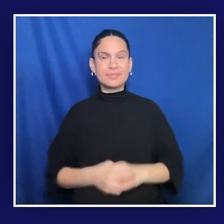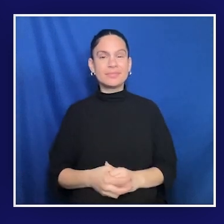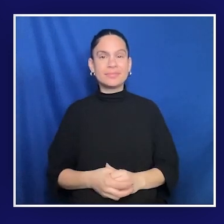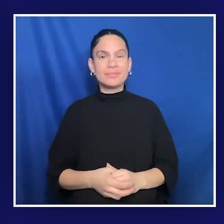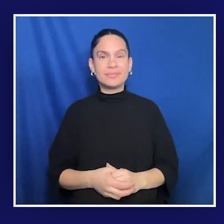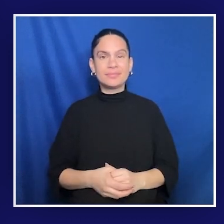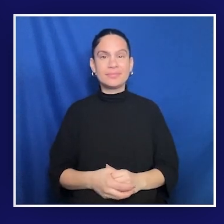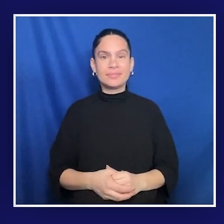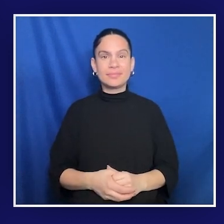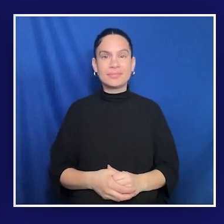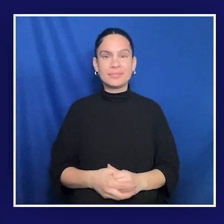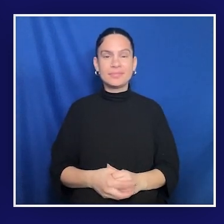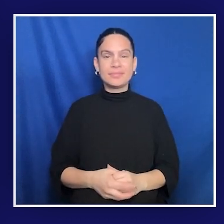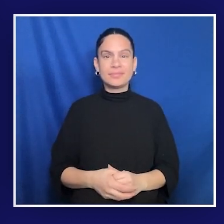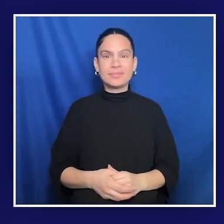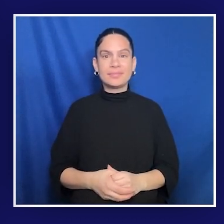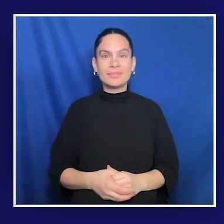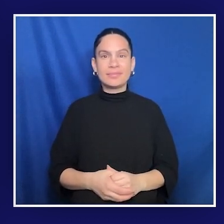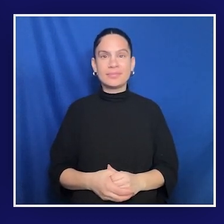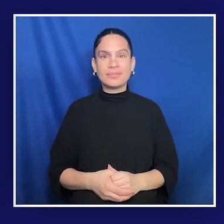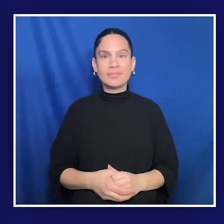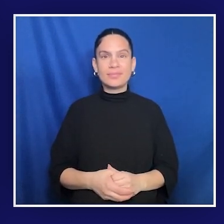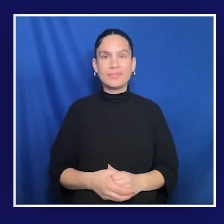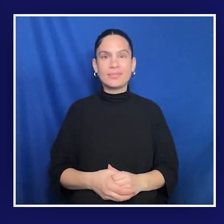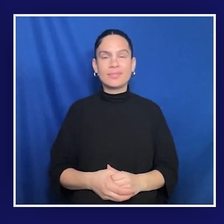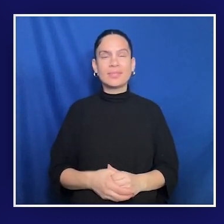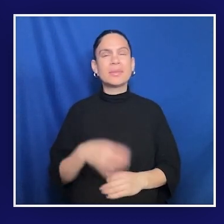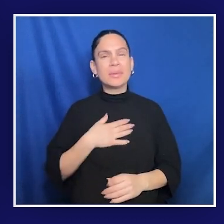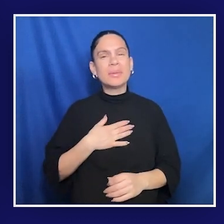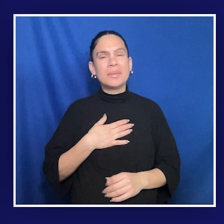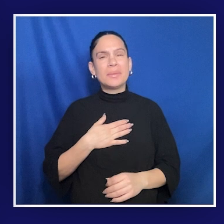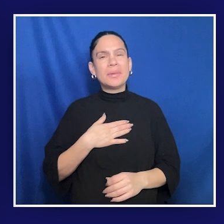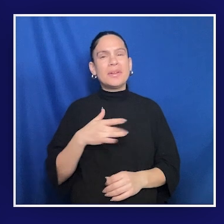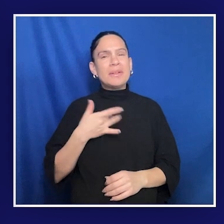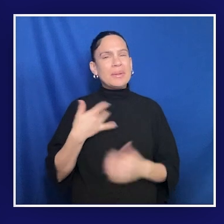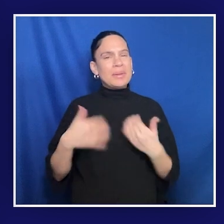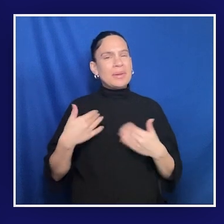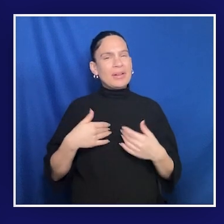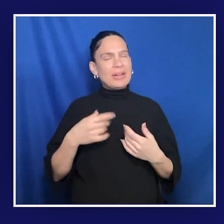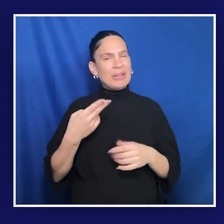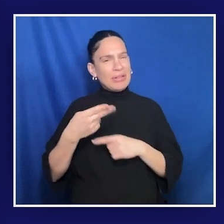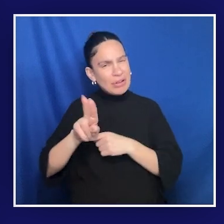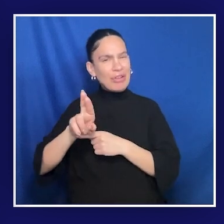[Audio Description] It really hurts me,